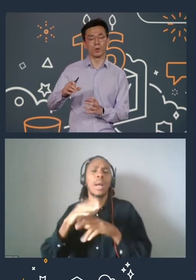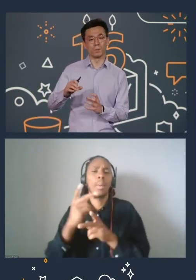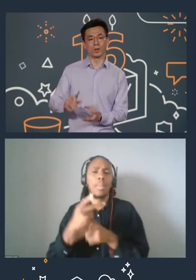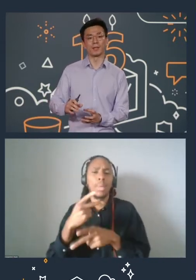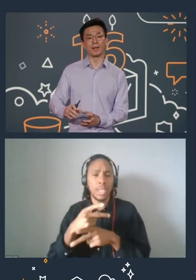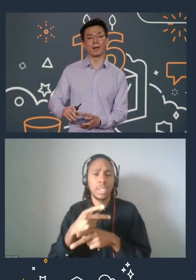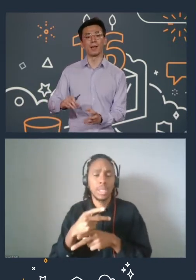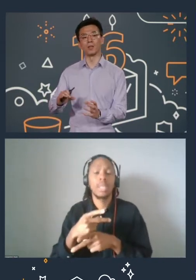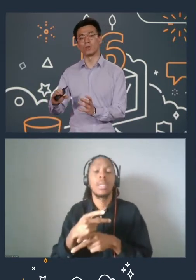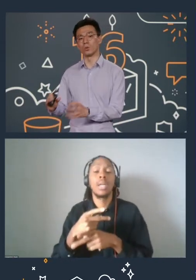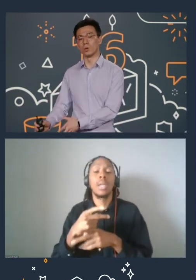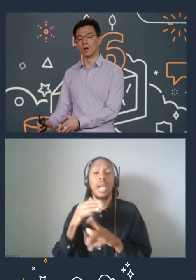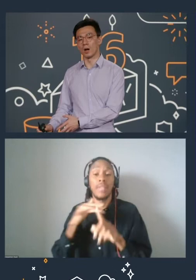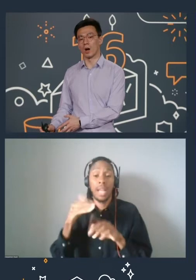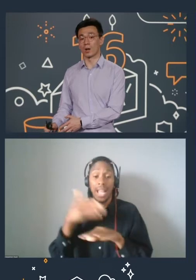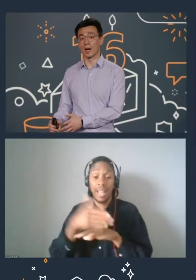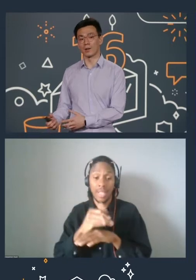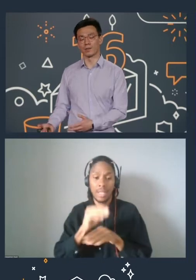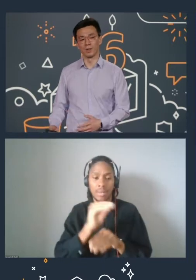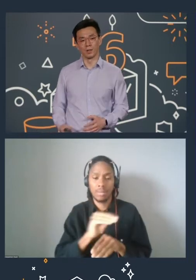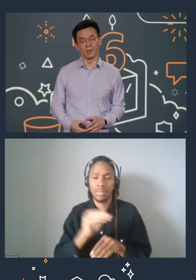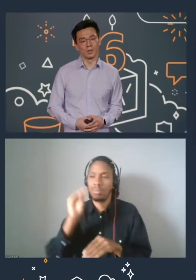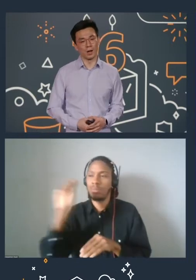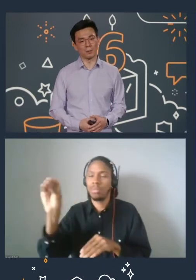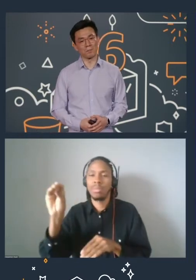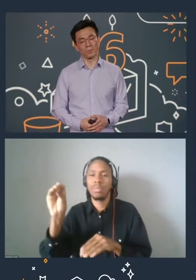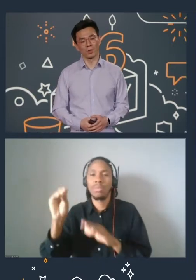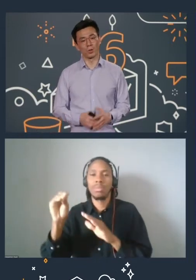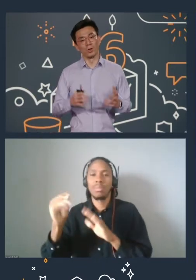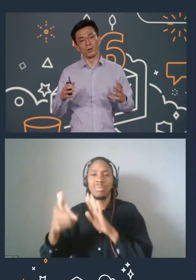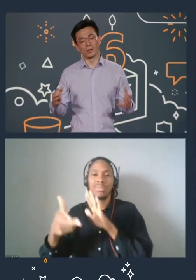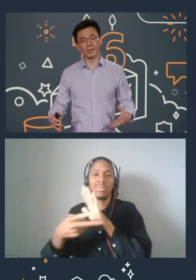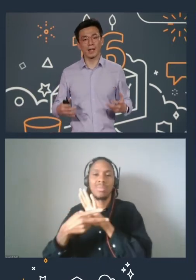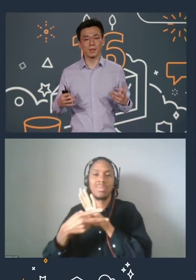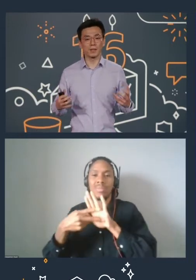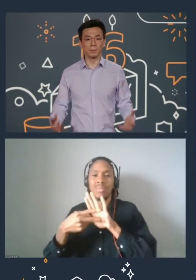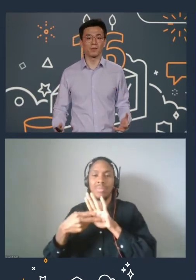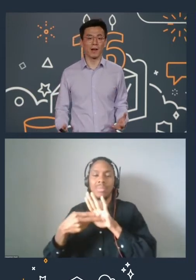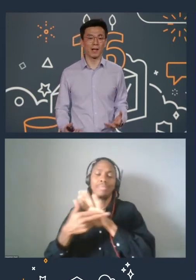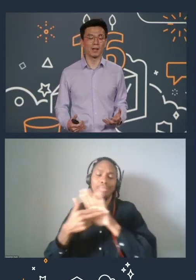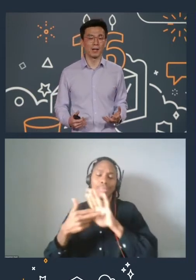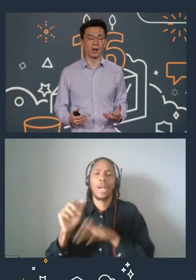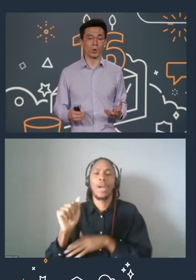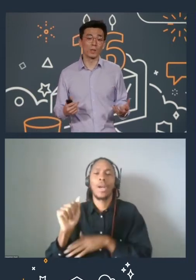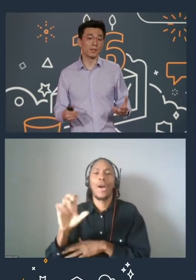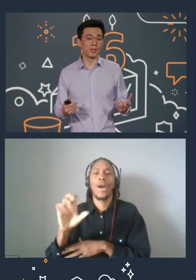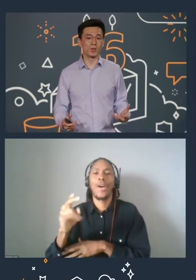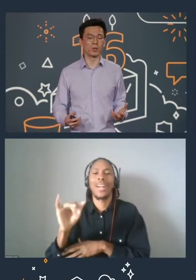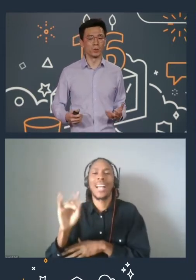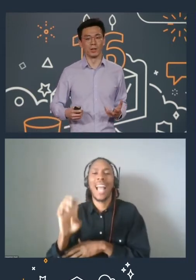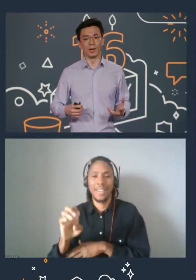you put the data into archive. So for this kind of simplified quick essential